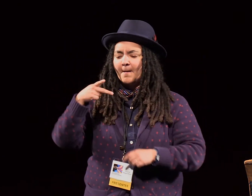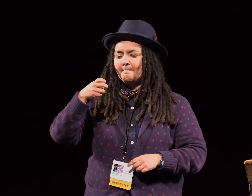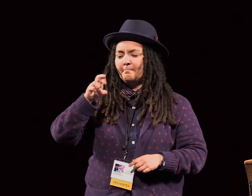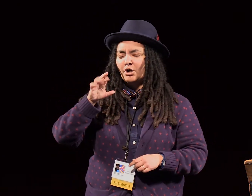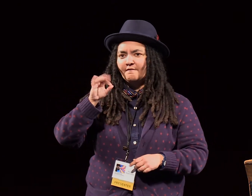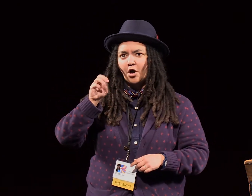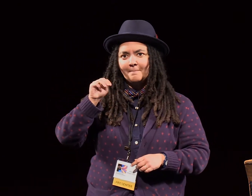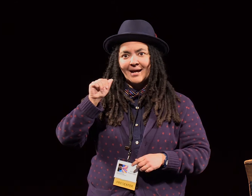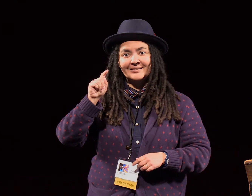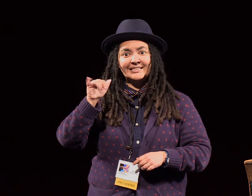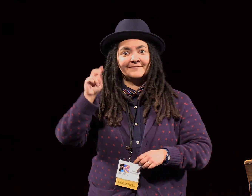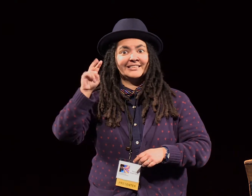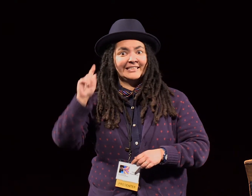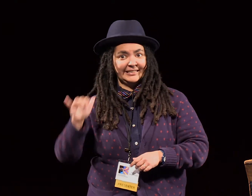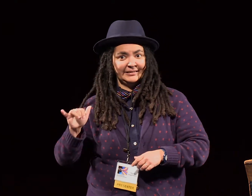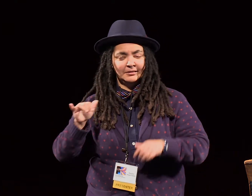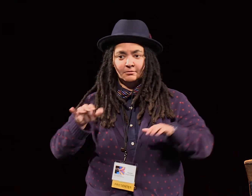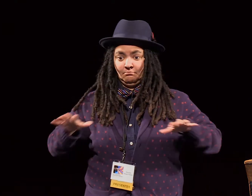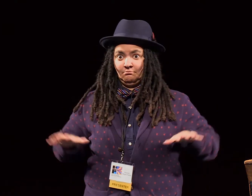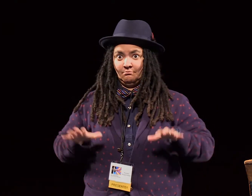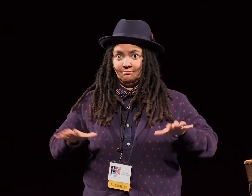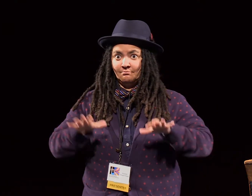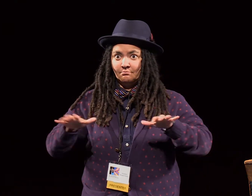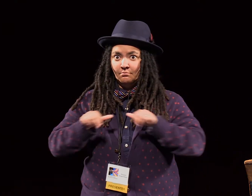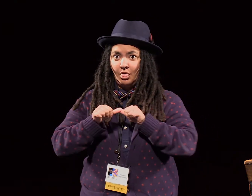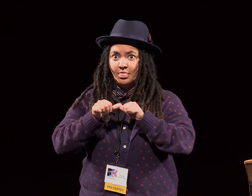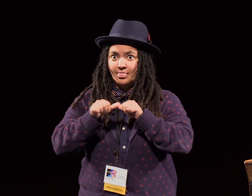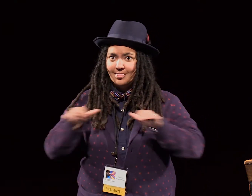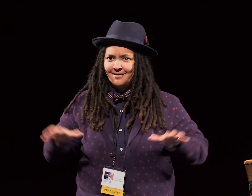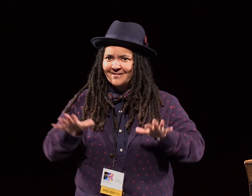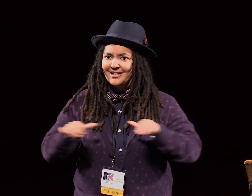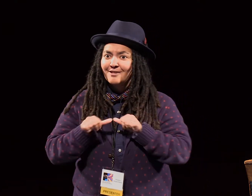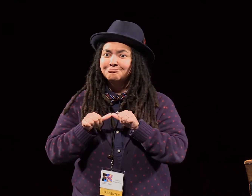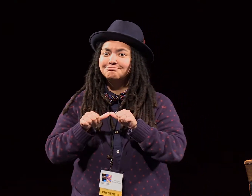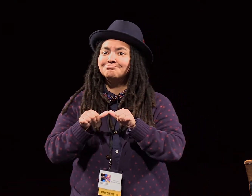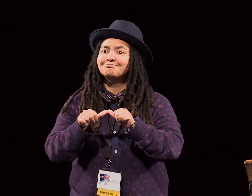And that stylized repetition actually becomes performativity over time.